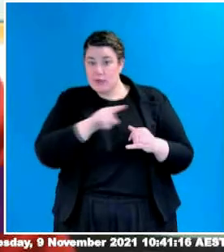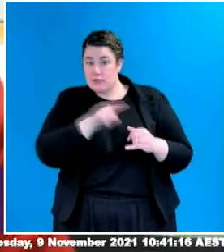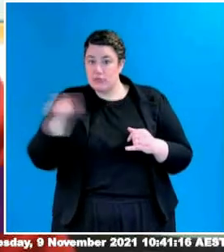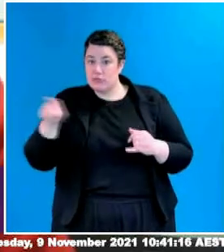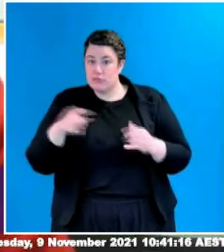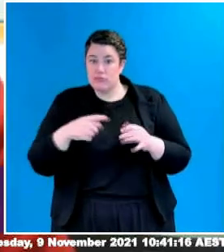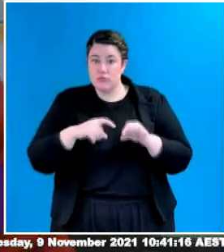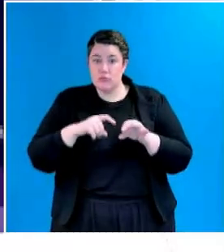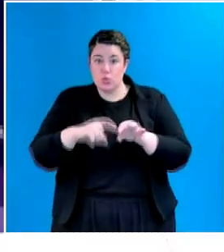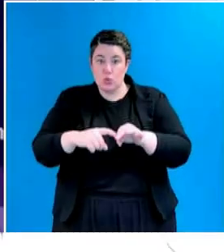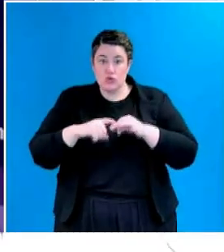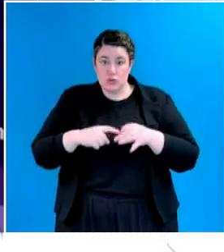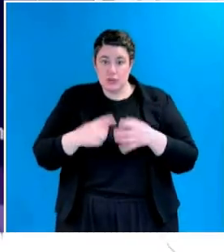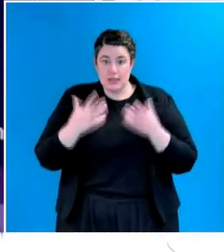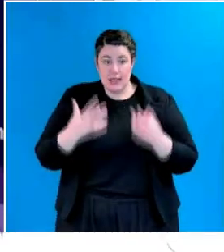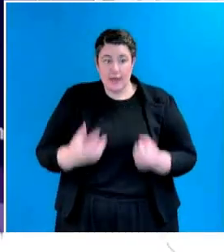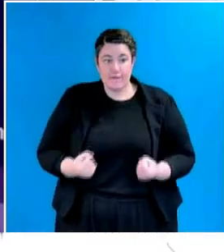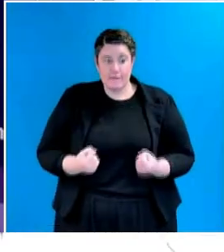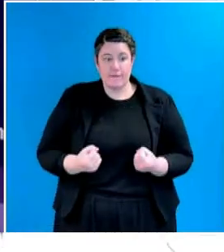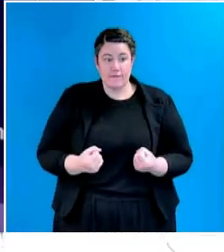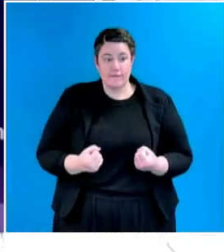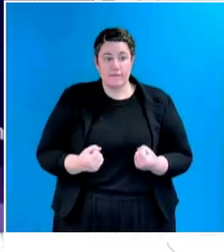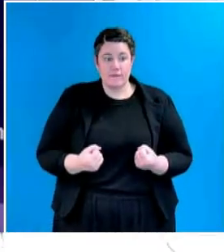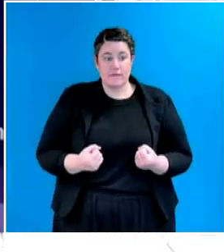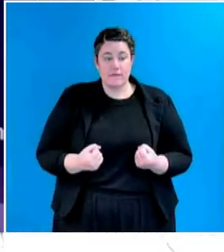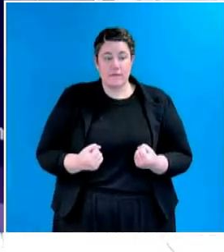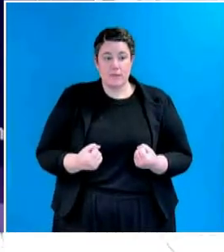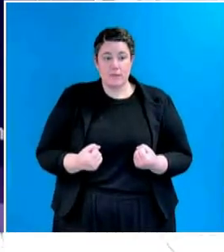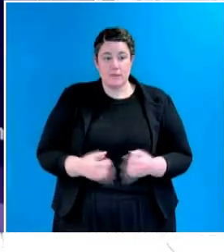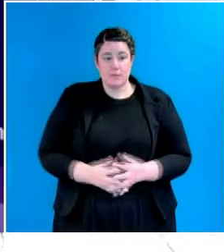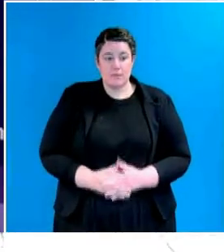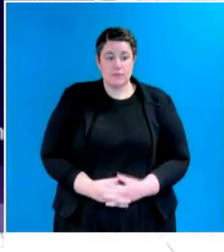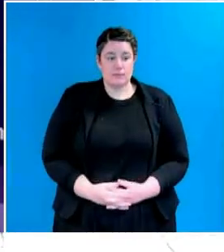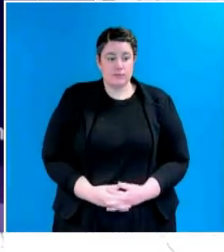have any questions to ask.